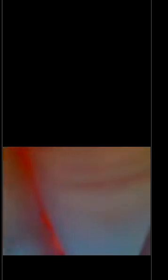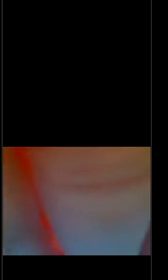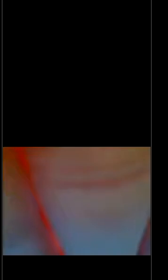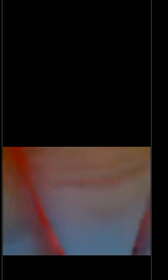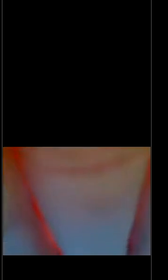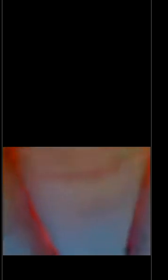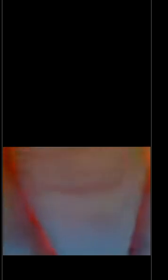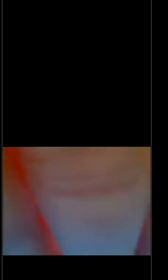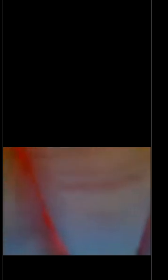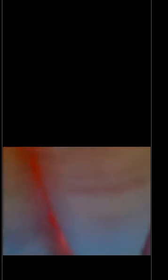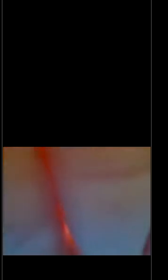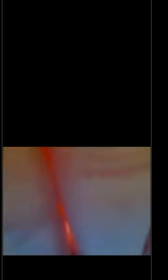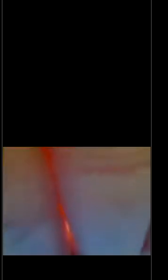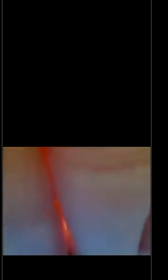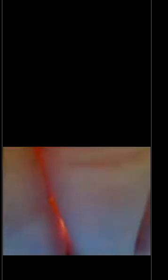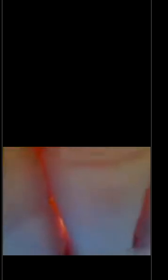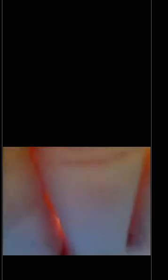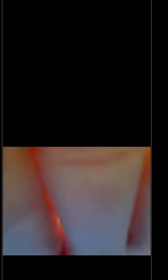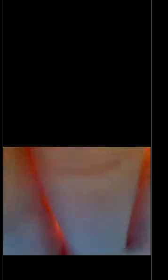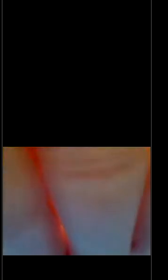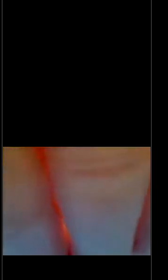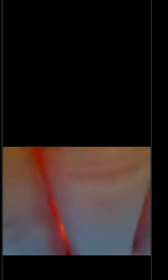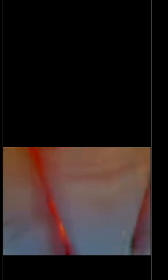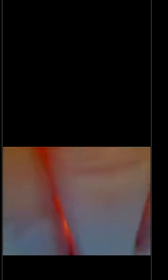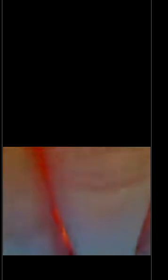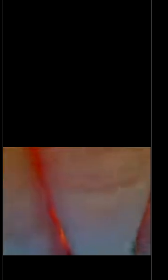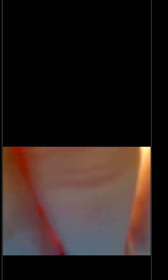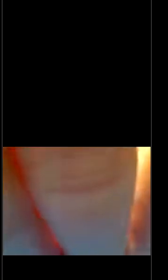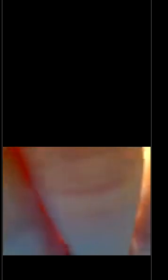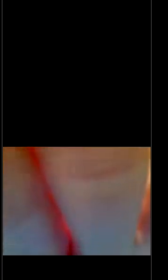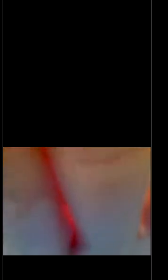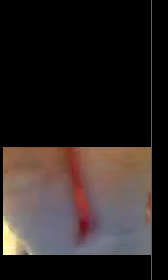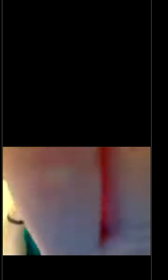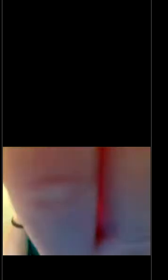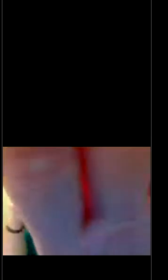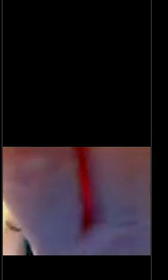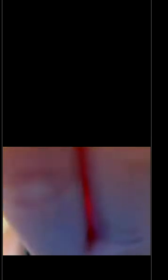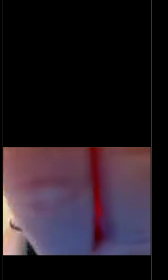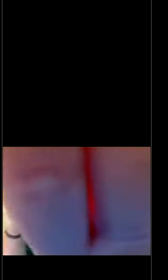hard-of-hearing?" You have two options. You can select "yes" or "no" and it looks like